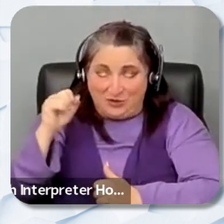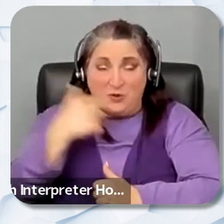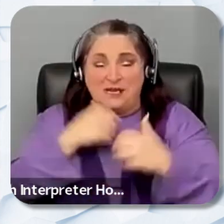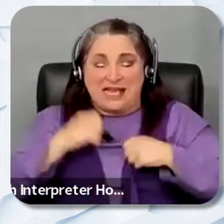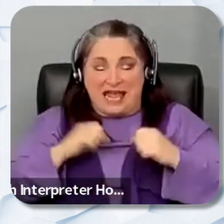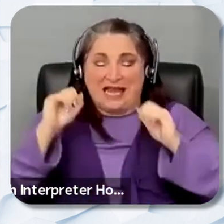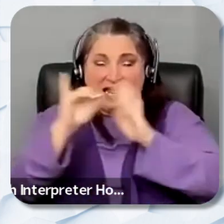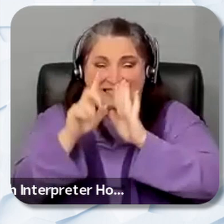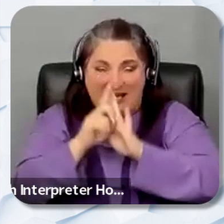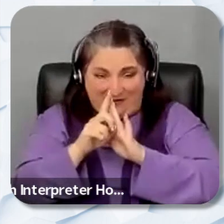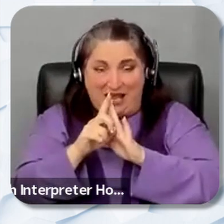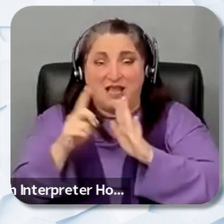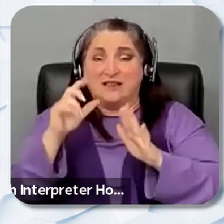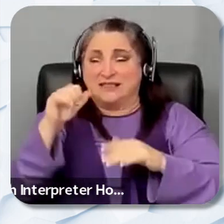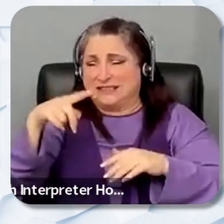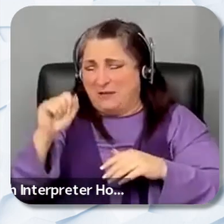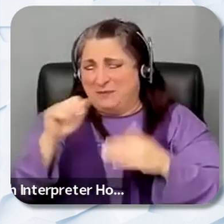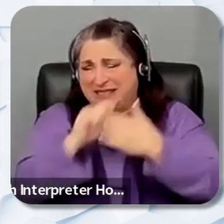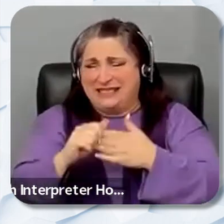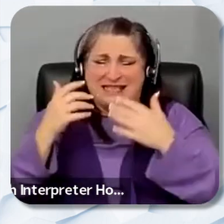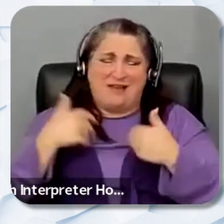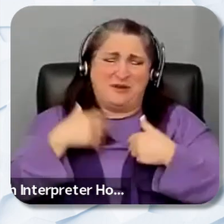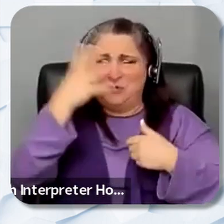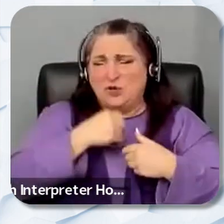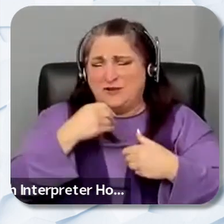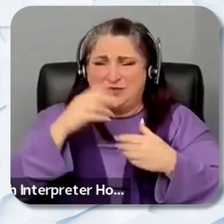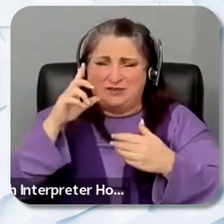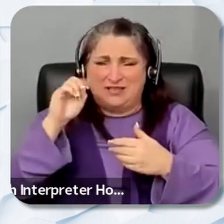leads have created a really beautiful document that walks through each indicator, and we're